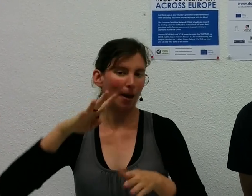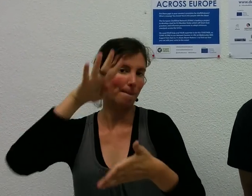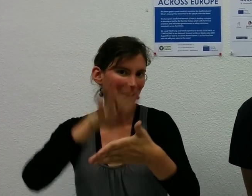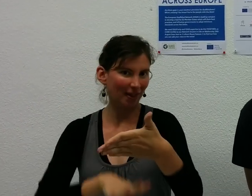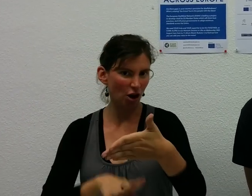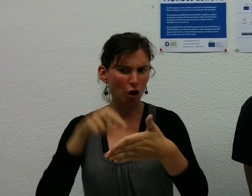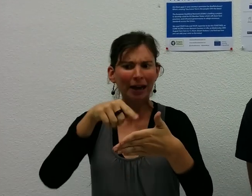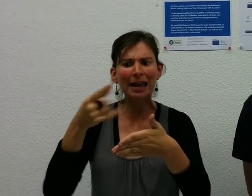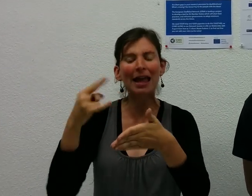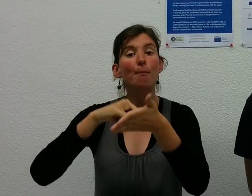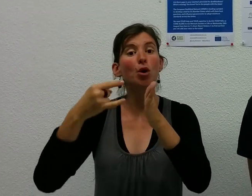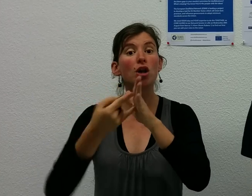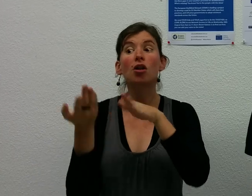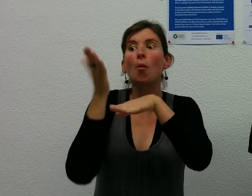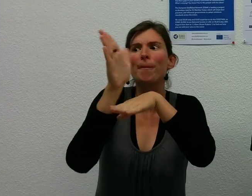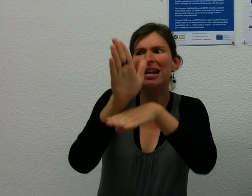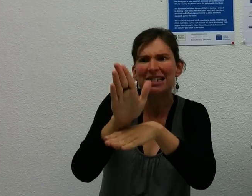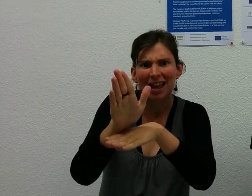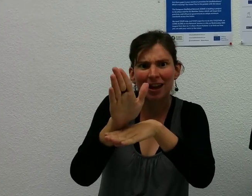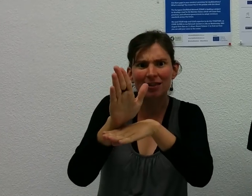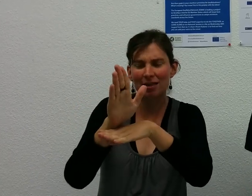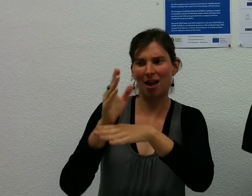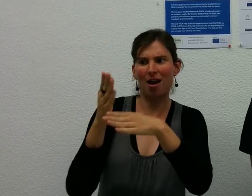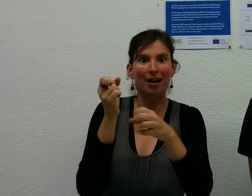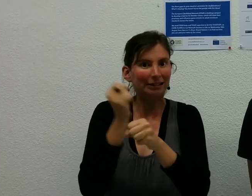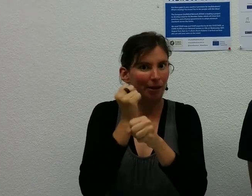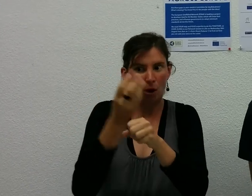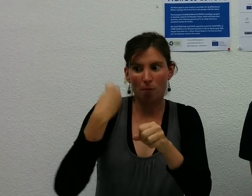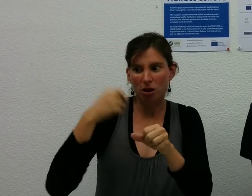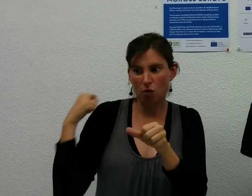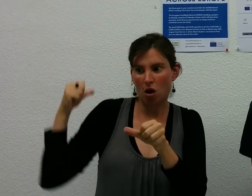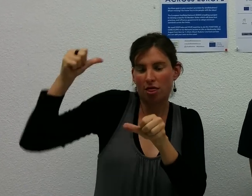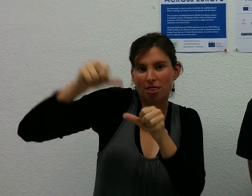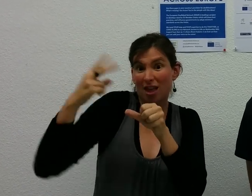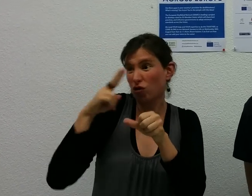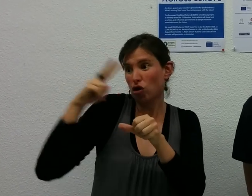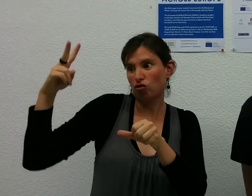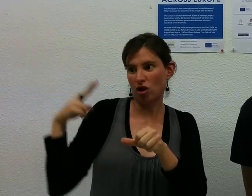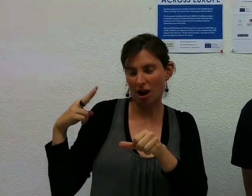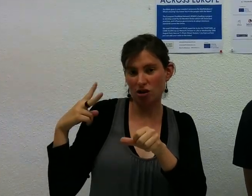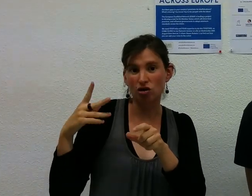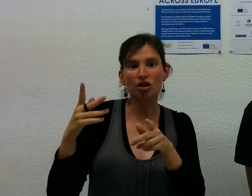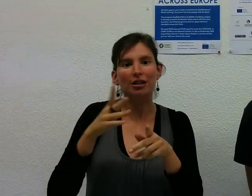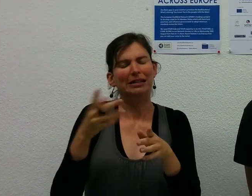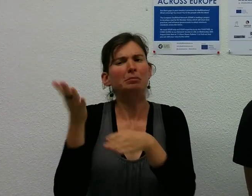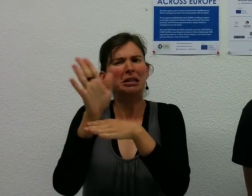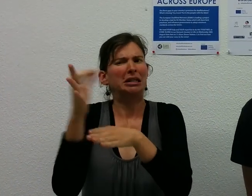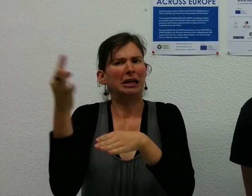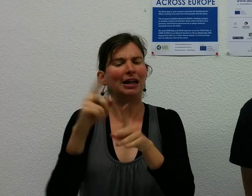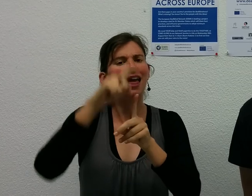a project in which we have been working for more than two years. This project is the European Deafblind Indicators Project.